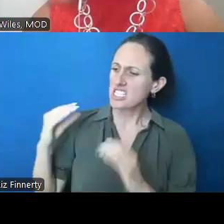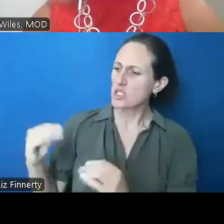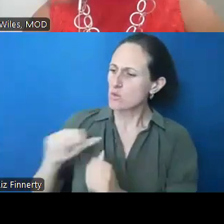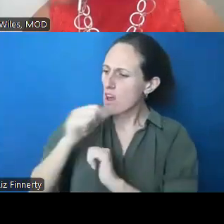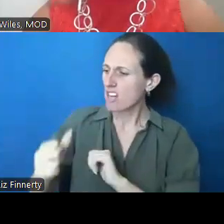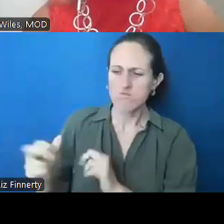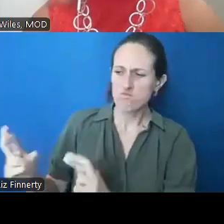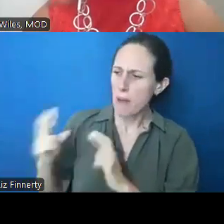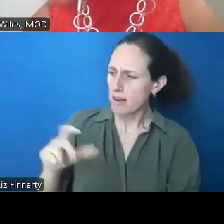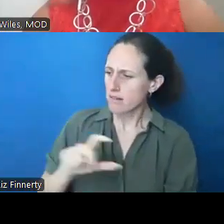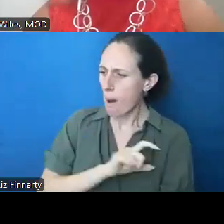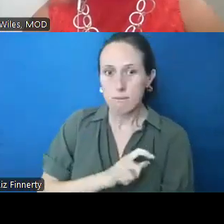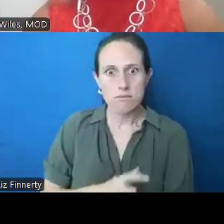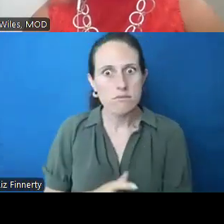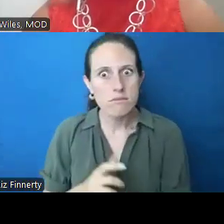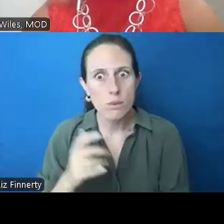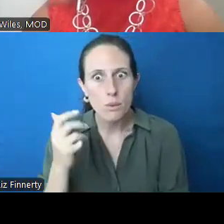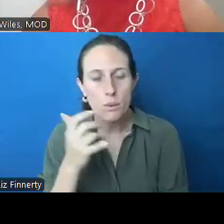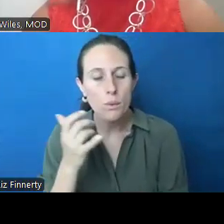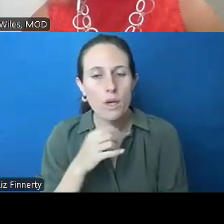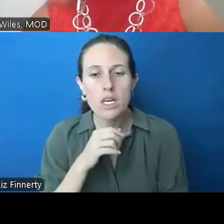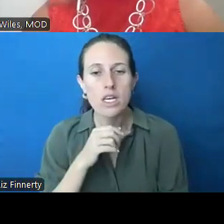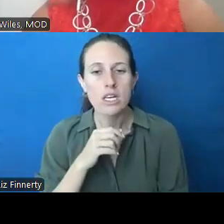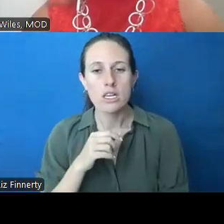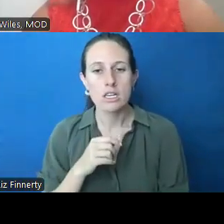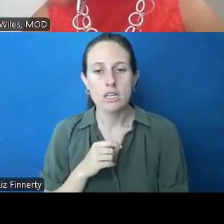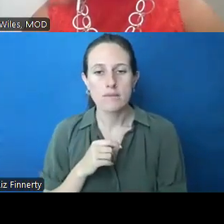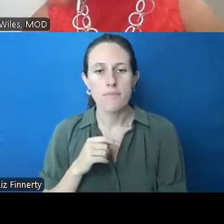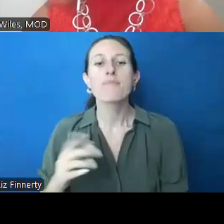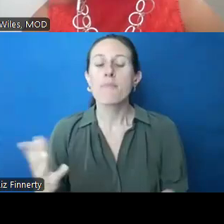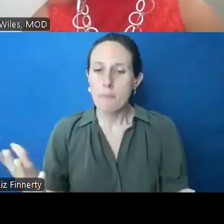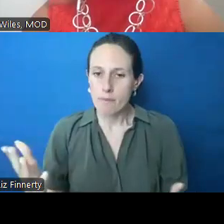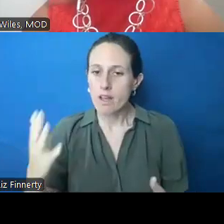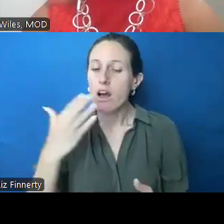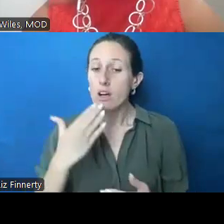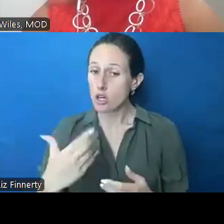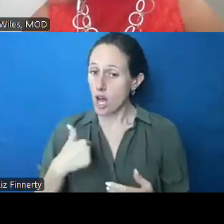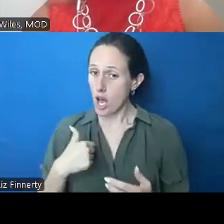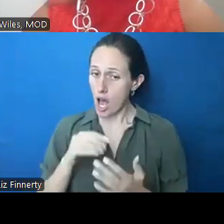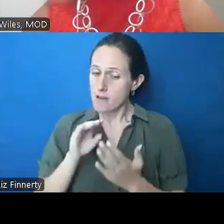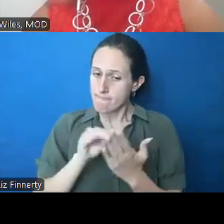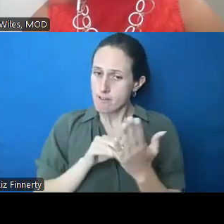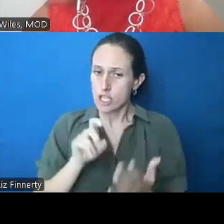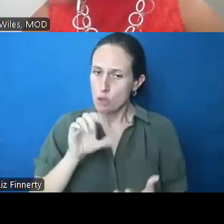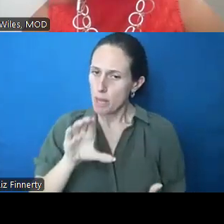officer." Eventually the case was dismissed because I brought documentation that I suffer from